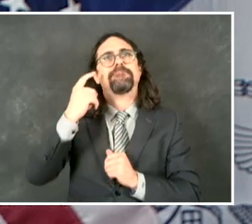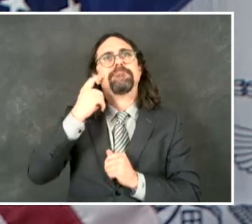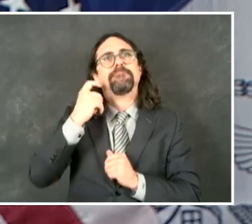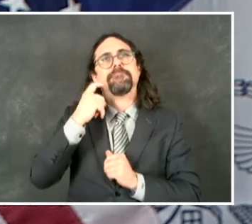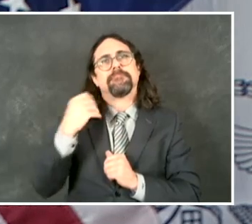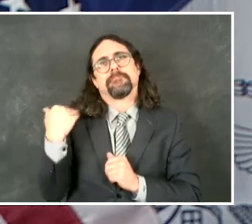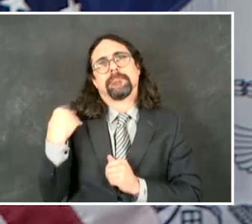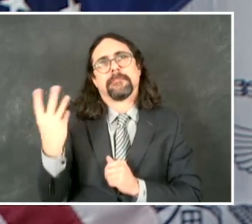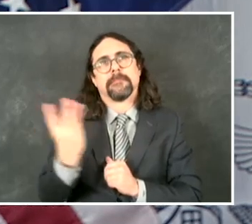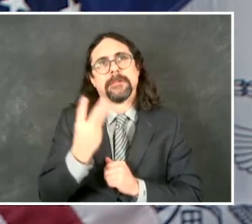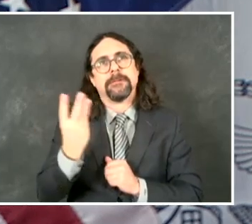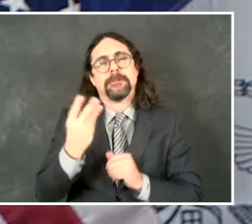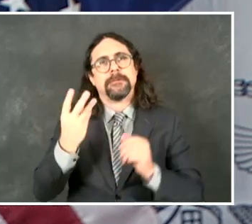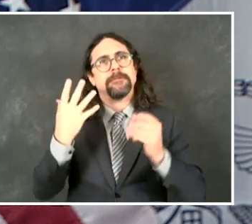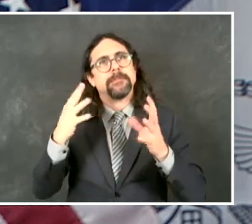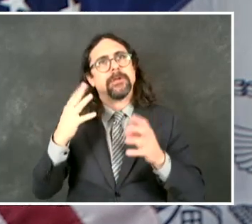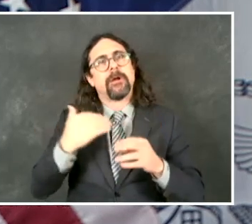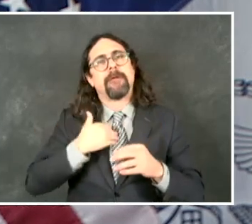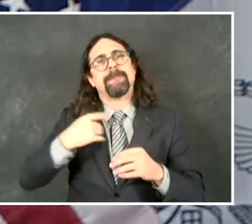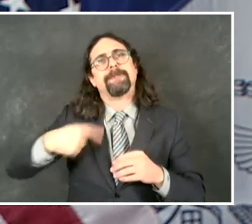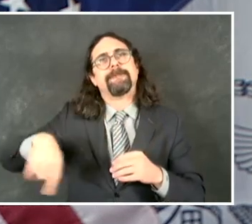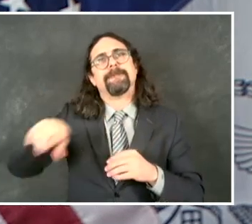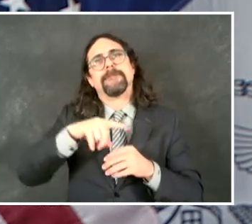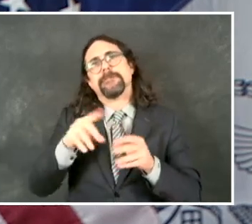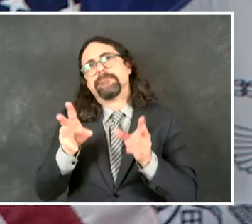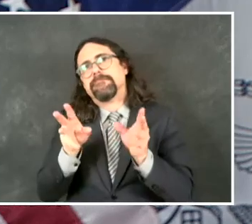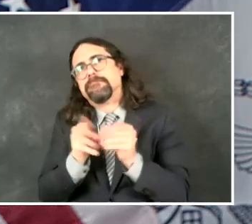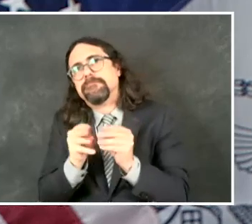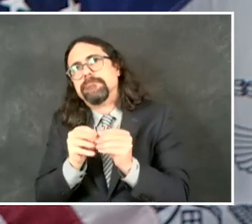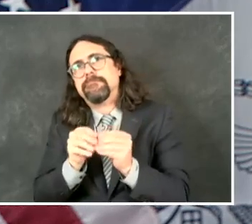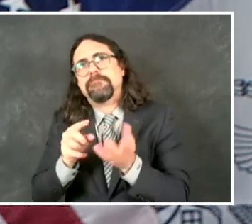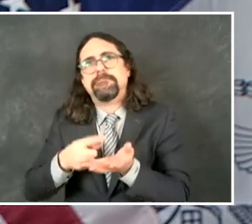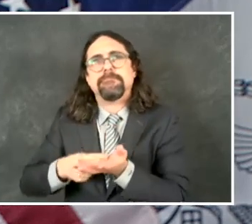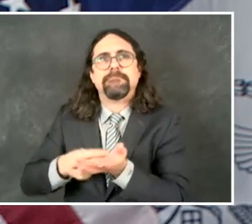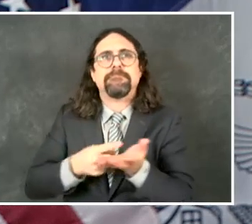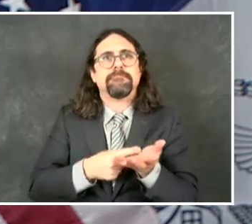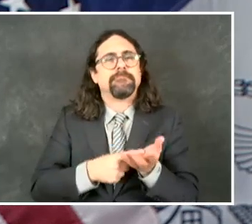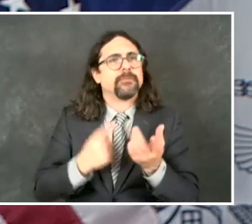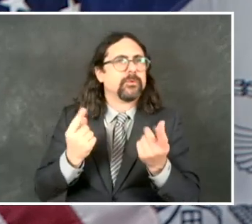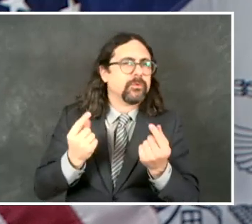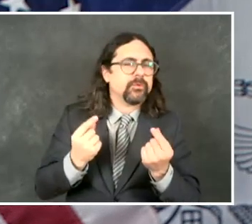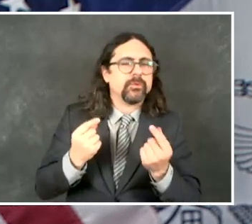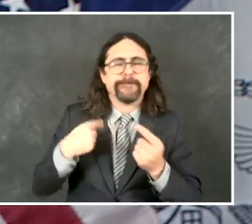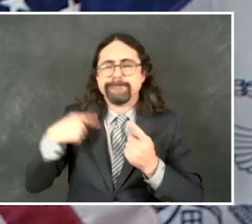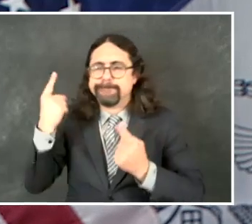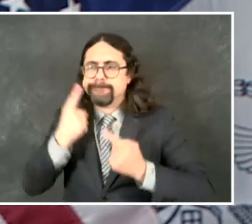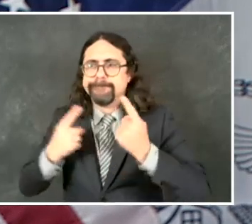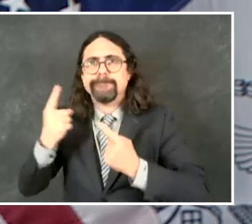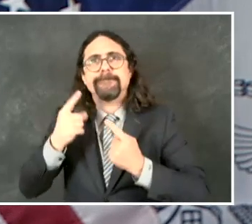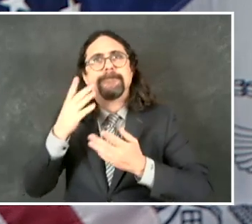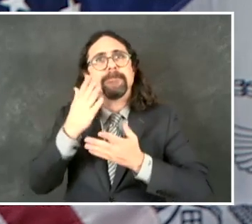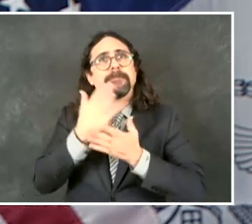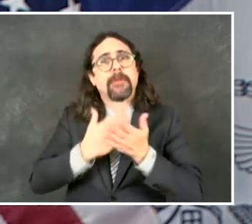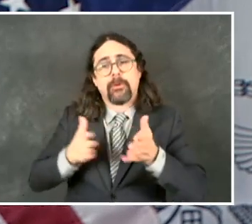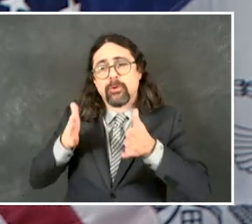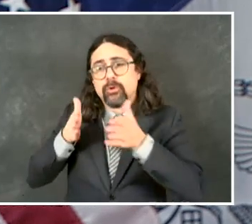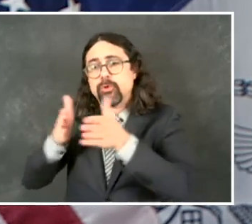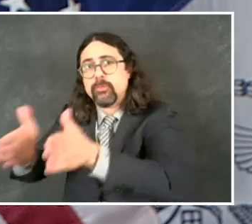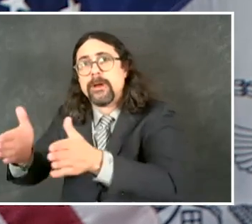WITH A VISION OF HOW WE COULD COME UP WITH A PLAN TO OPEN UP MORE STRTSEE, IDOT OVER TMEI, AND DO